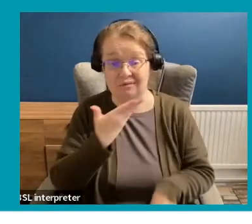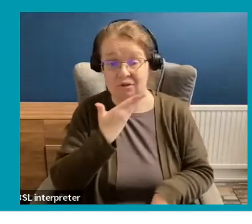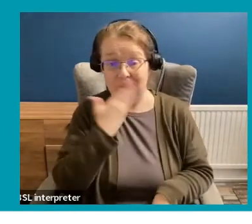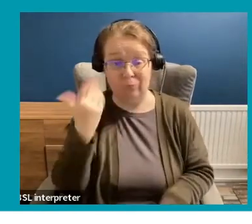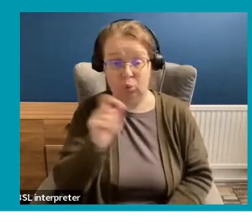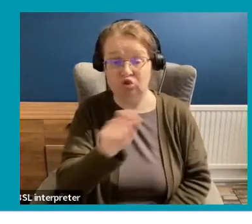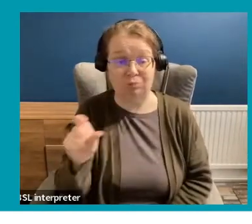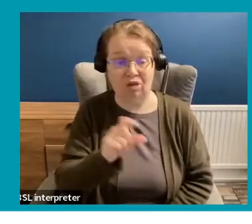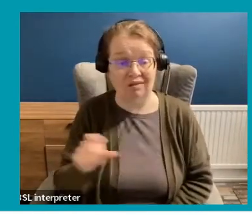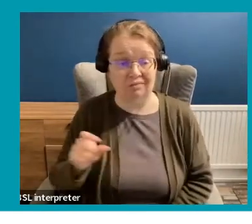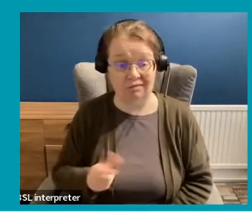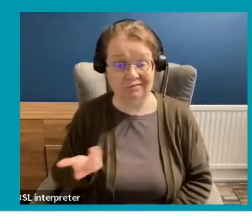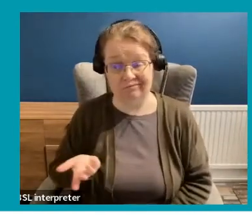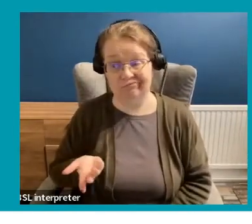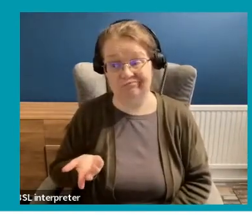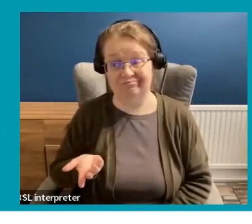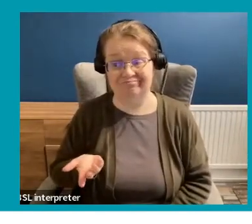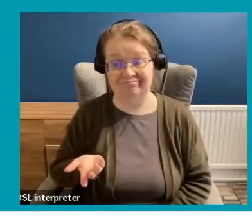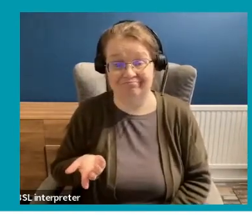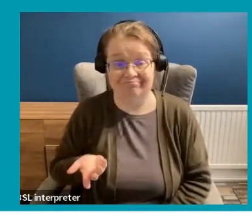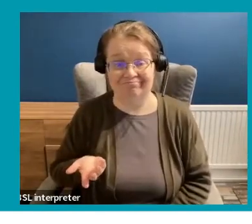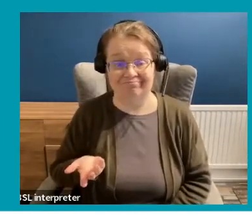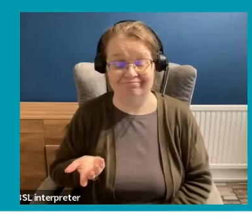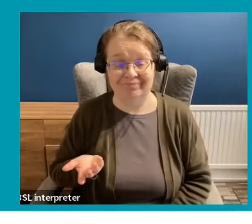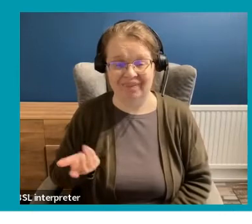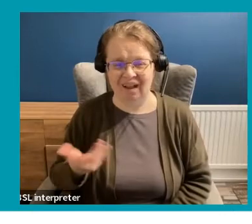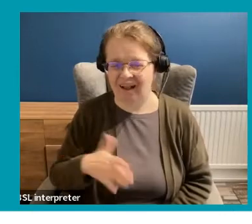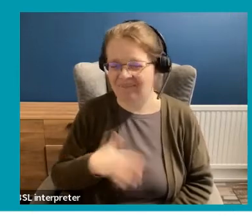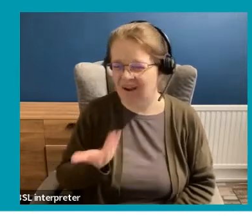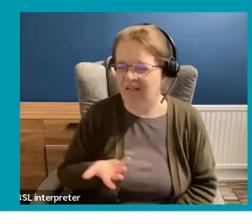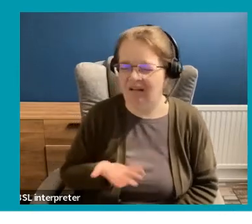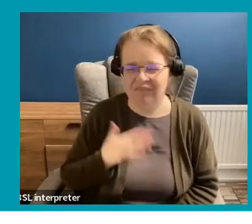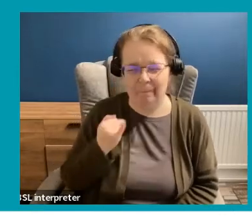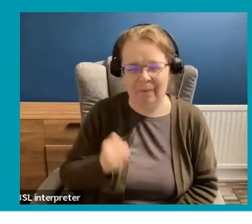not completed your training? . I felt really bad for him because